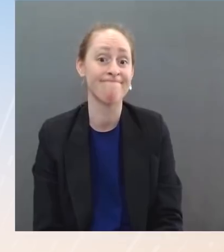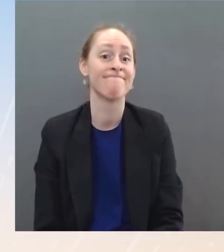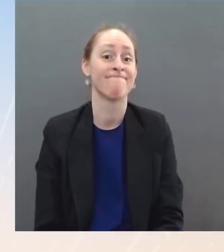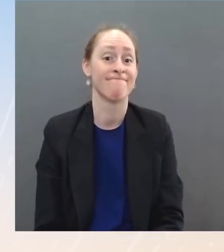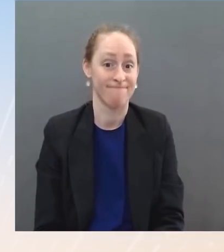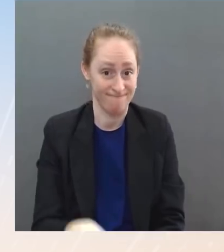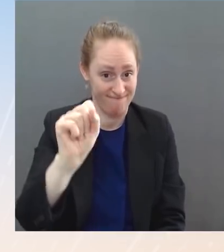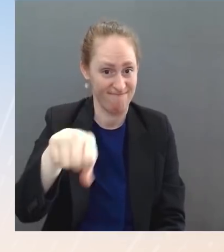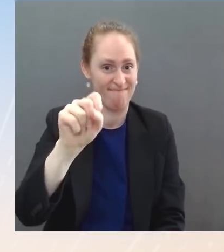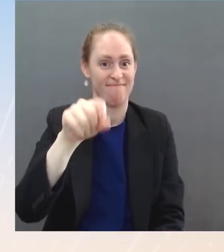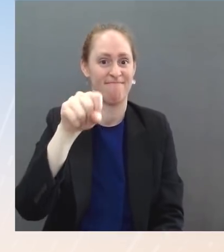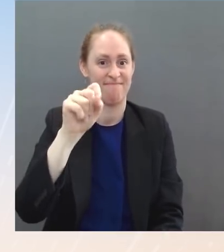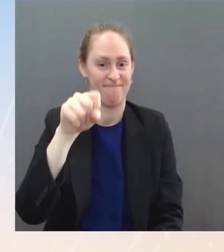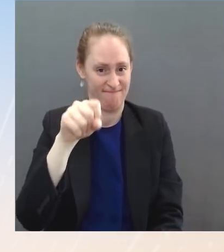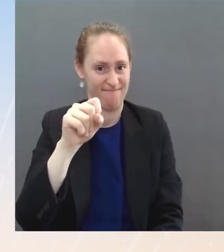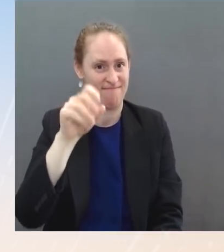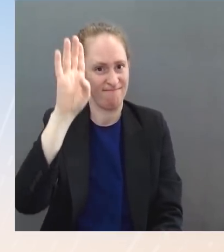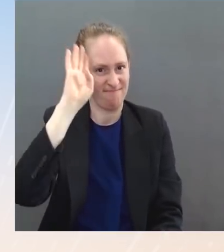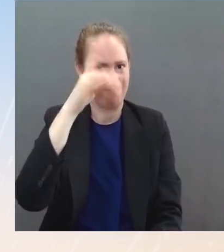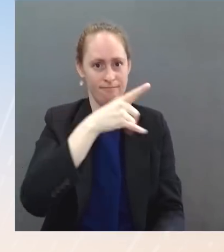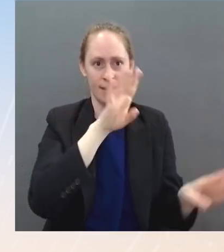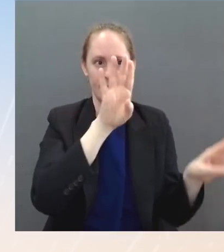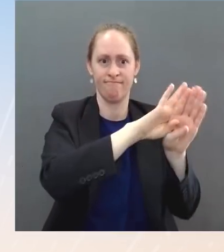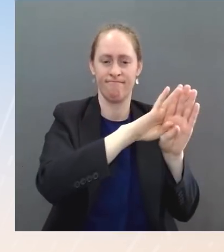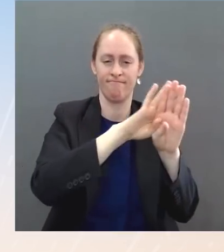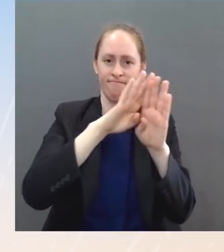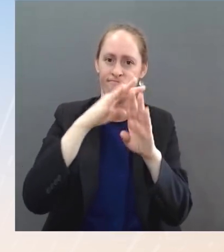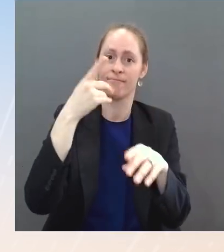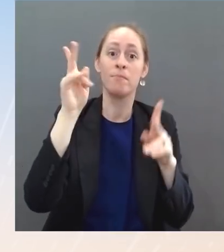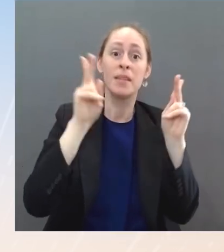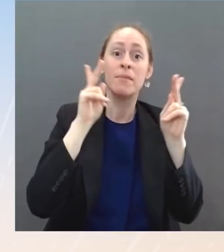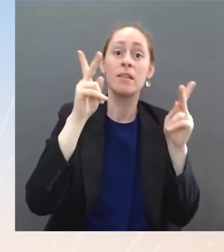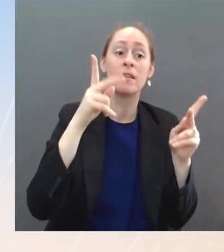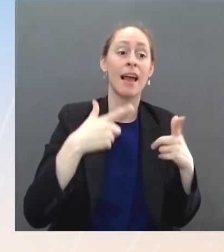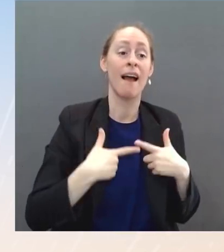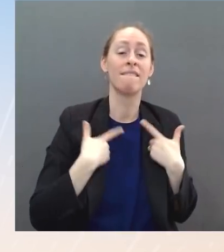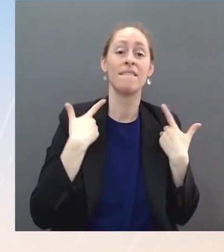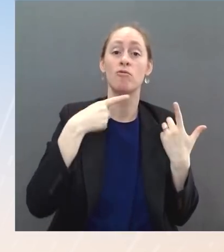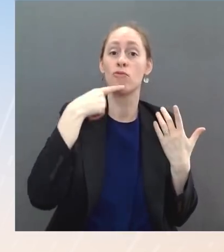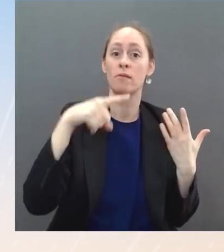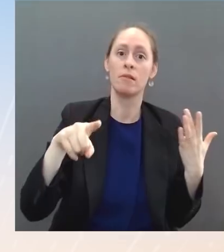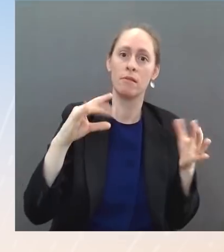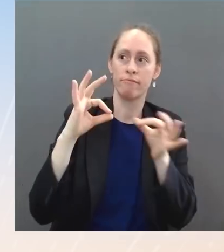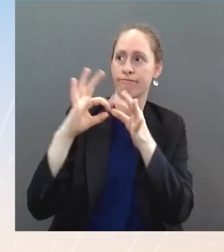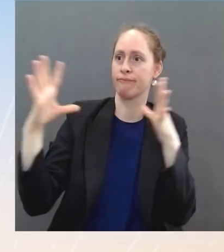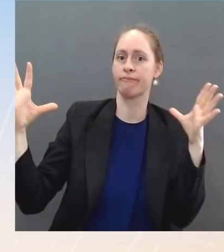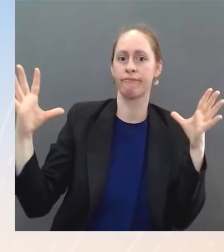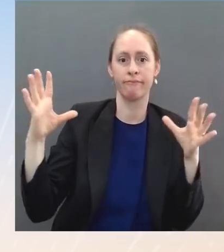which is not exactly the action of a strong and confident government that feels really good about the story